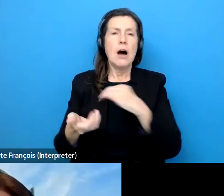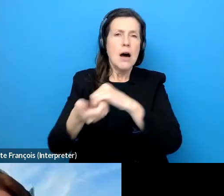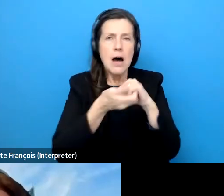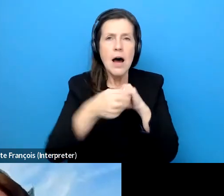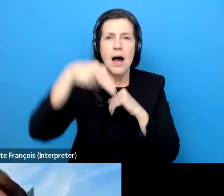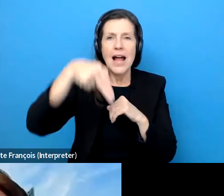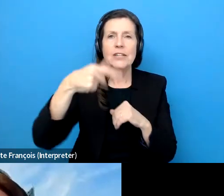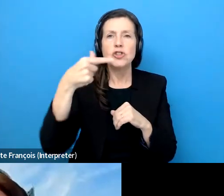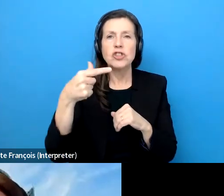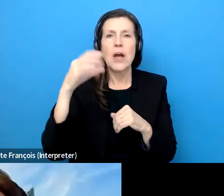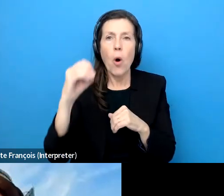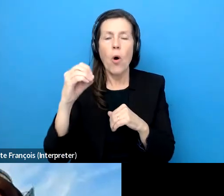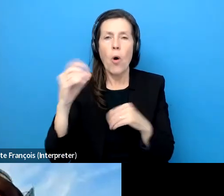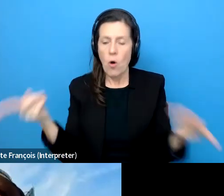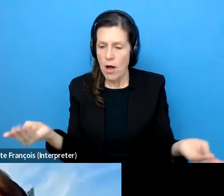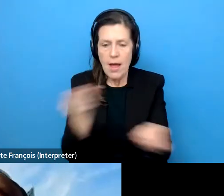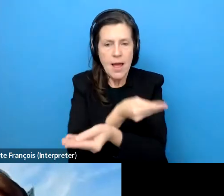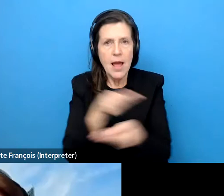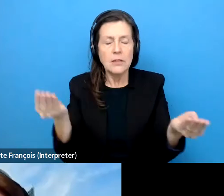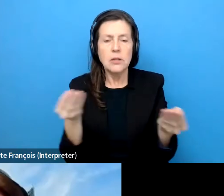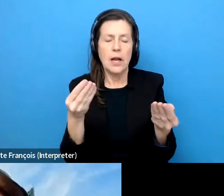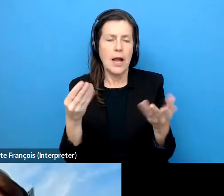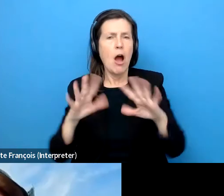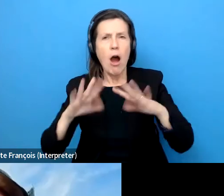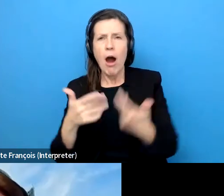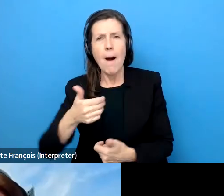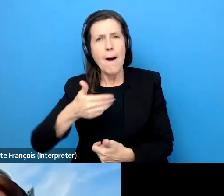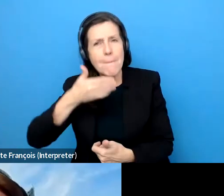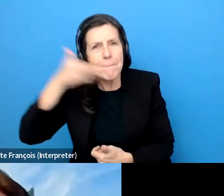to exchange views and best practices and to enter in a dialogue.